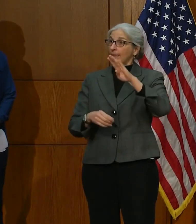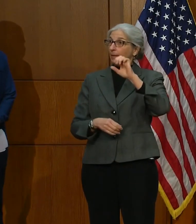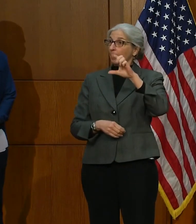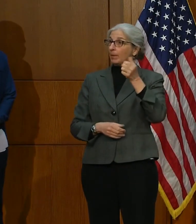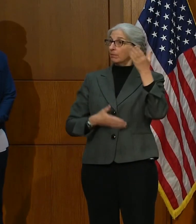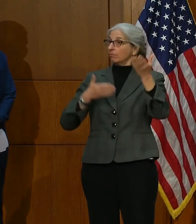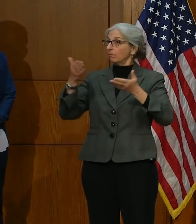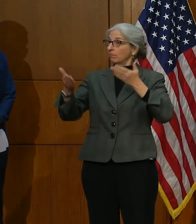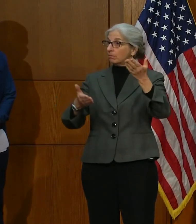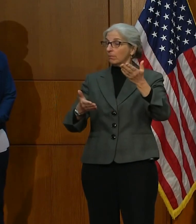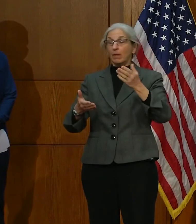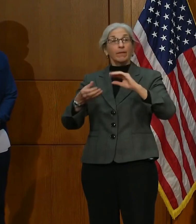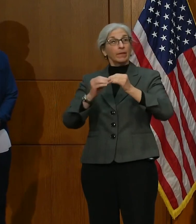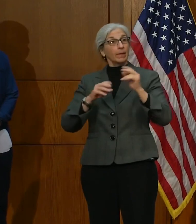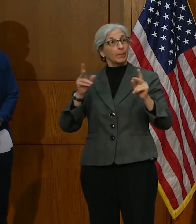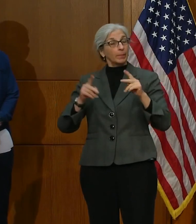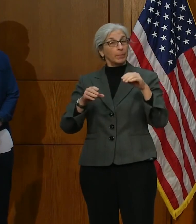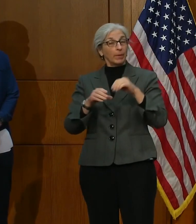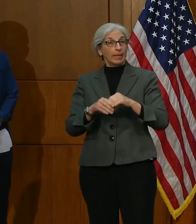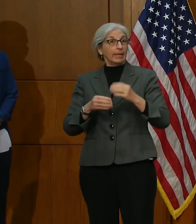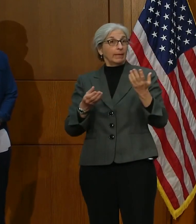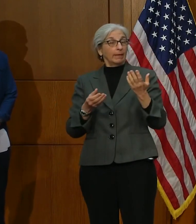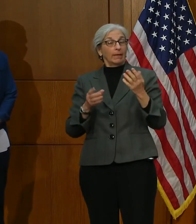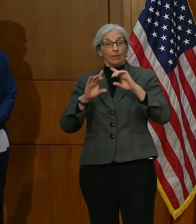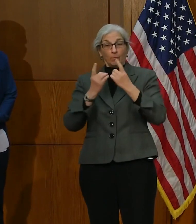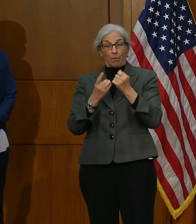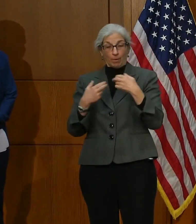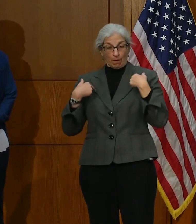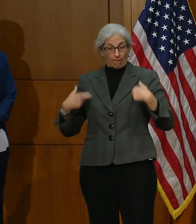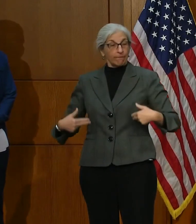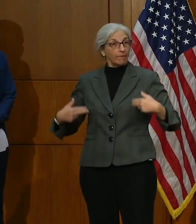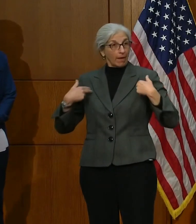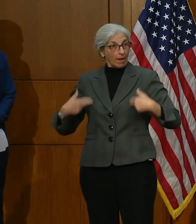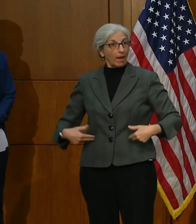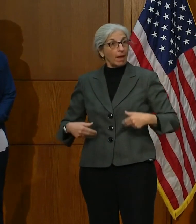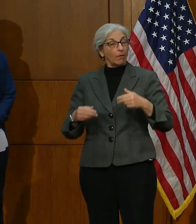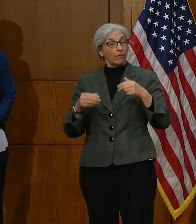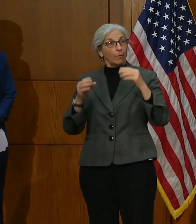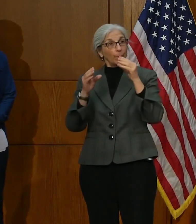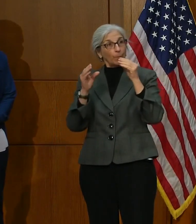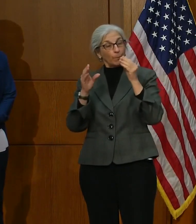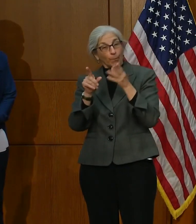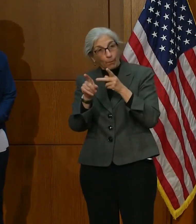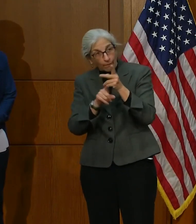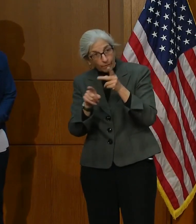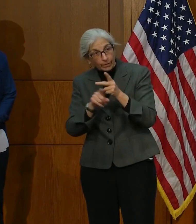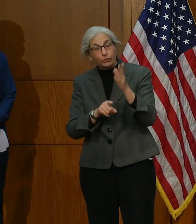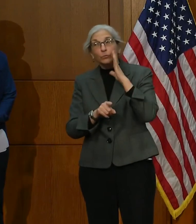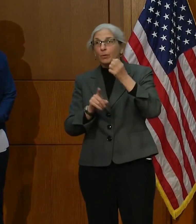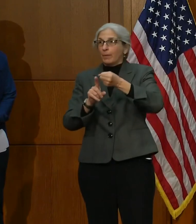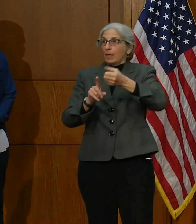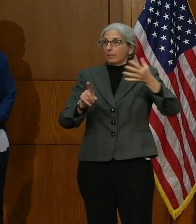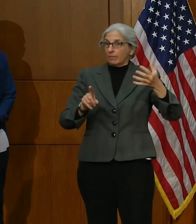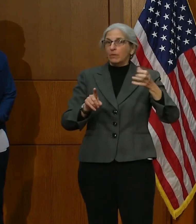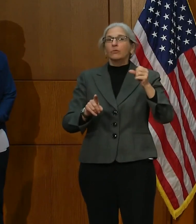BROAD AND WE CAN SEE IN THE BILLS THAT THE NUMBER OF PEOPLE WITHIN THE DEPARTMENT OF HEALTH PROFESSIONS WILL BE GREATLY